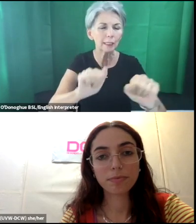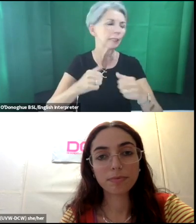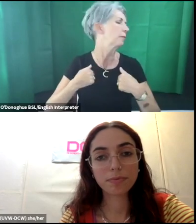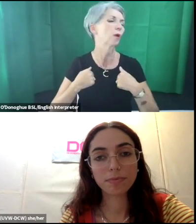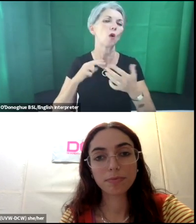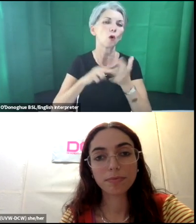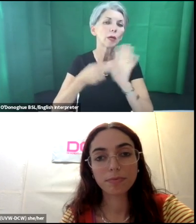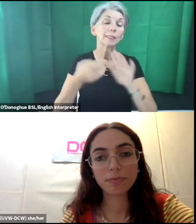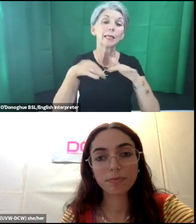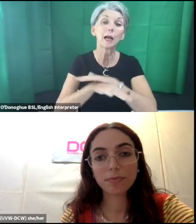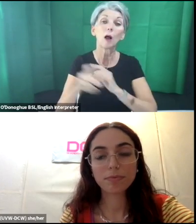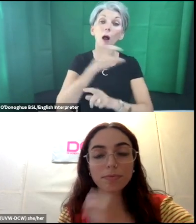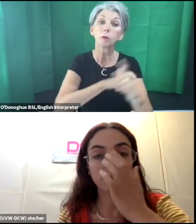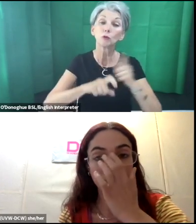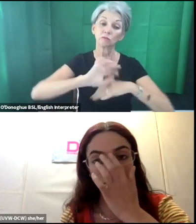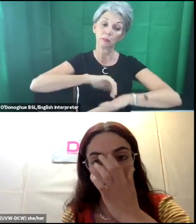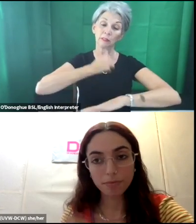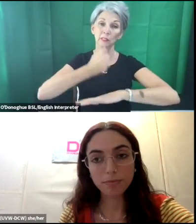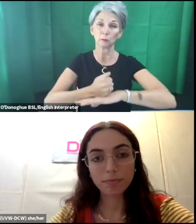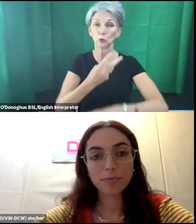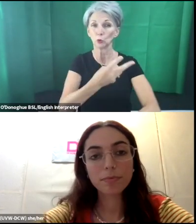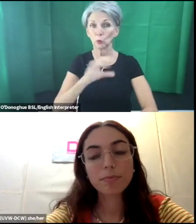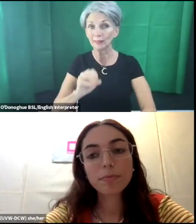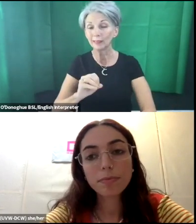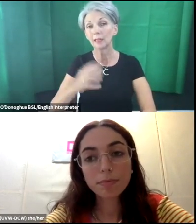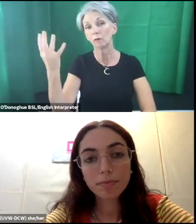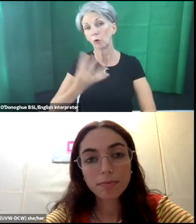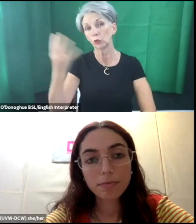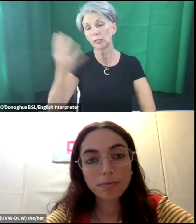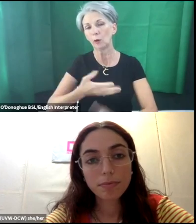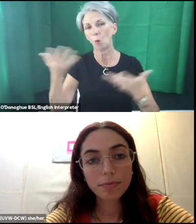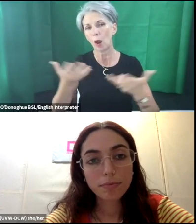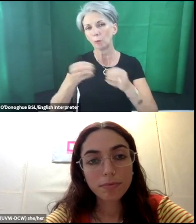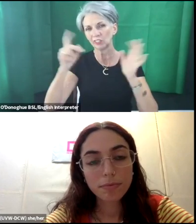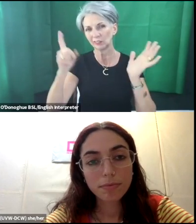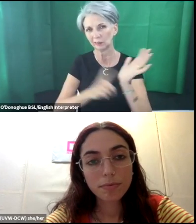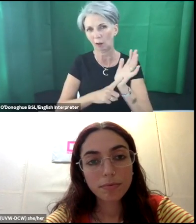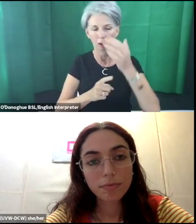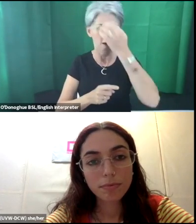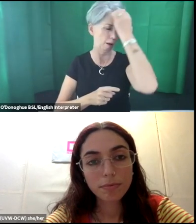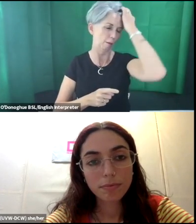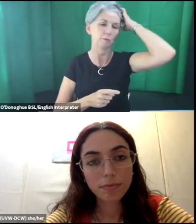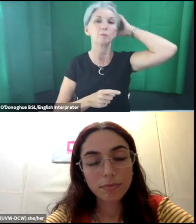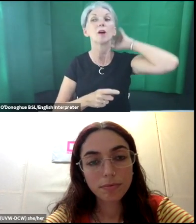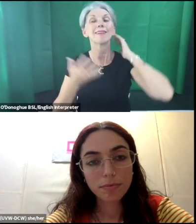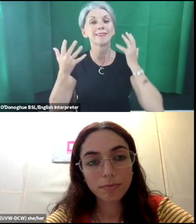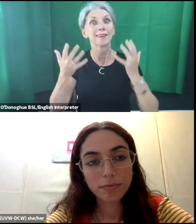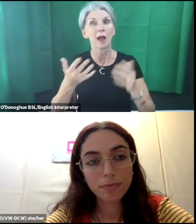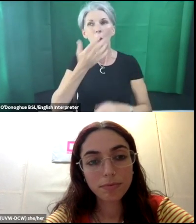So we started in Bristol in 2014. We'll do a bit more of the history of it later, but we're now operating all across the country.